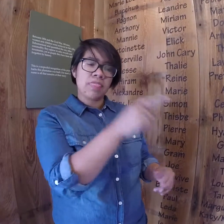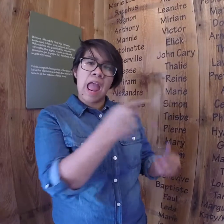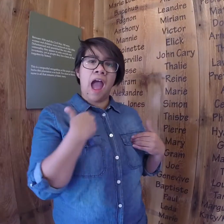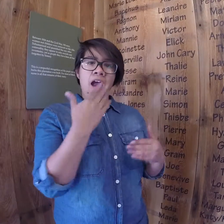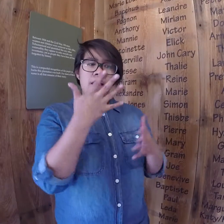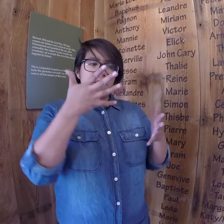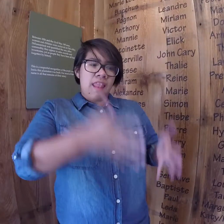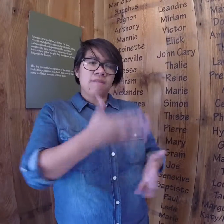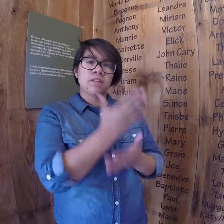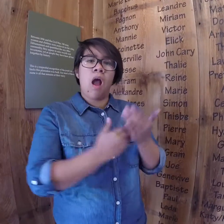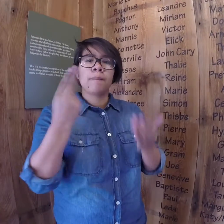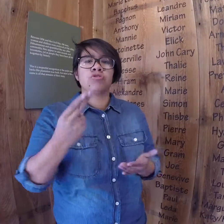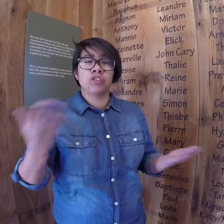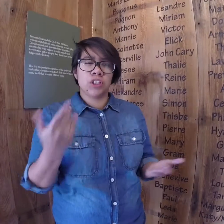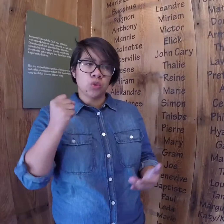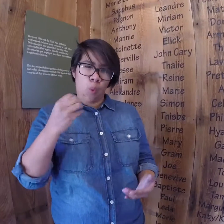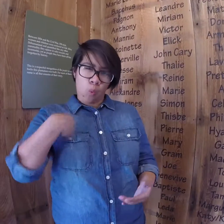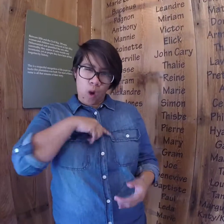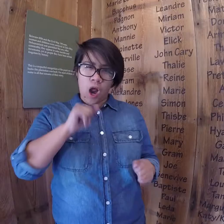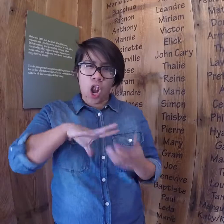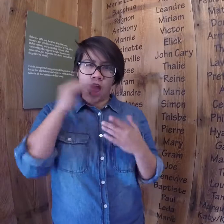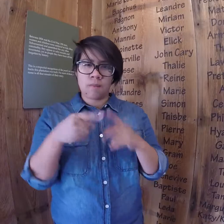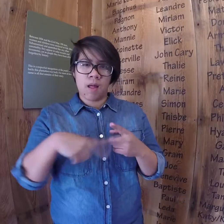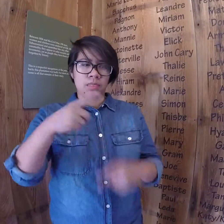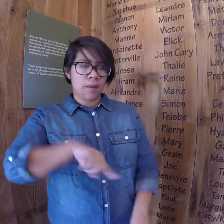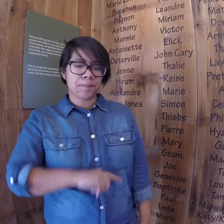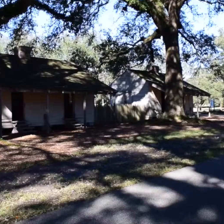that they left some history here, so that we can learn about them